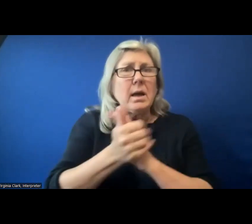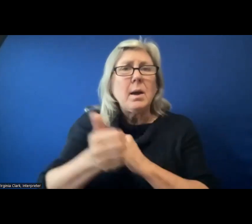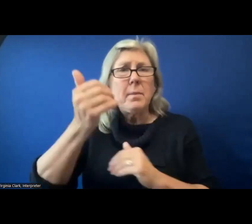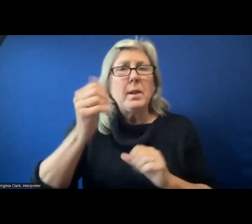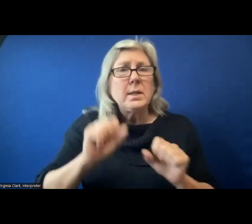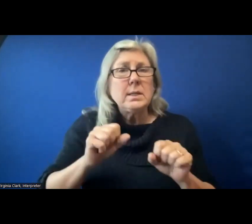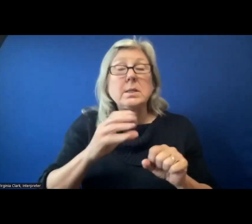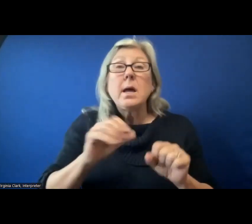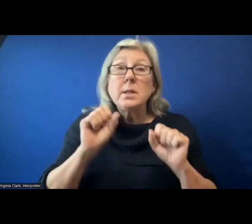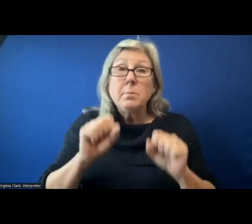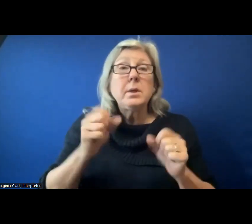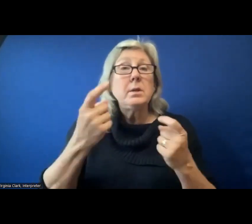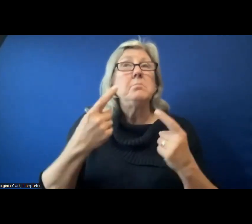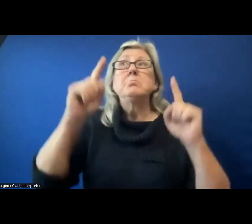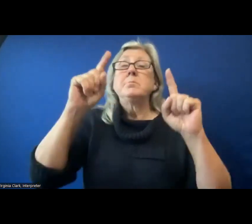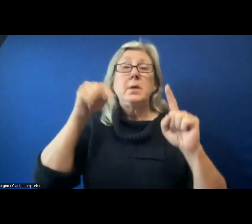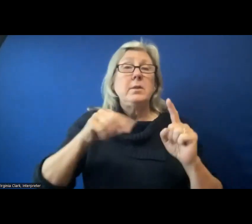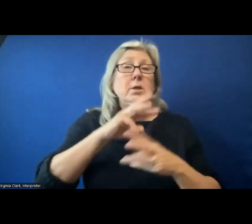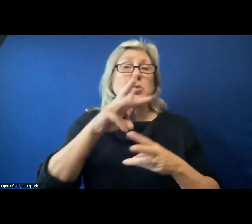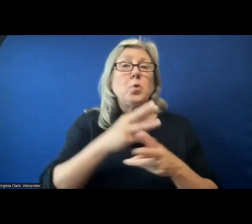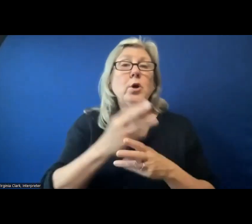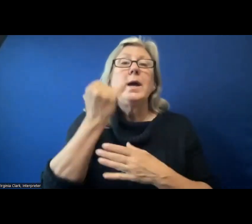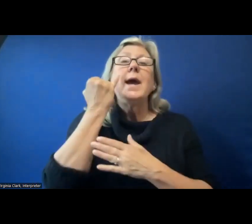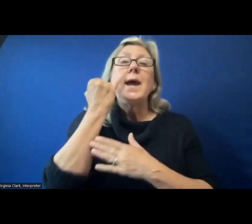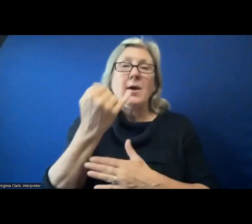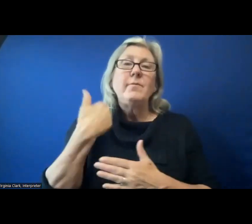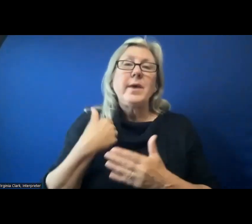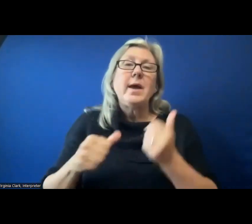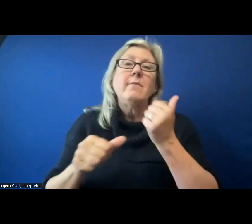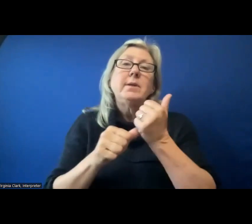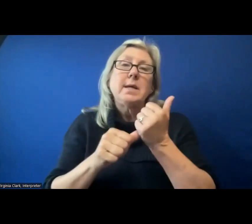to make it in this world if they've got attendant services.